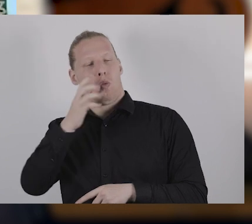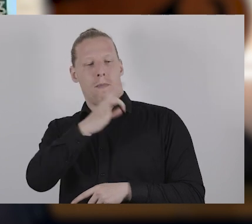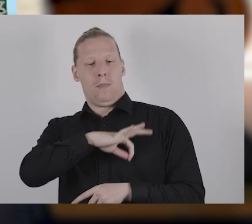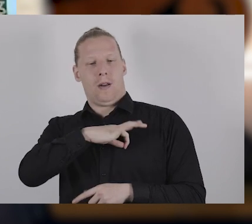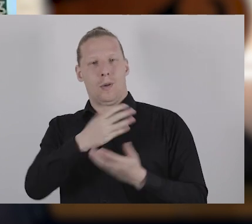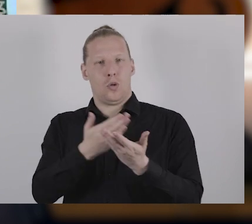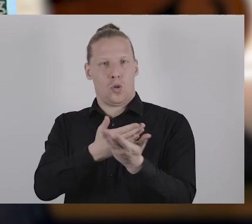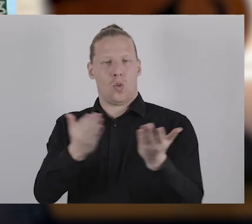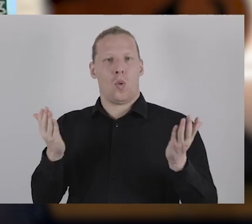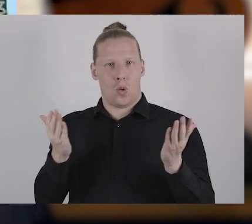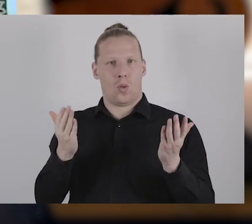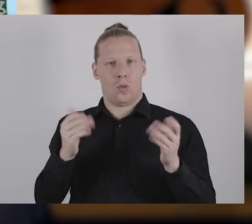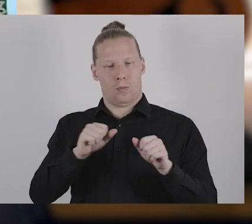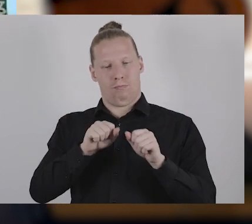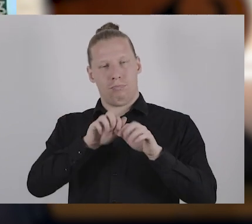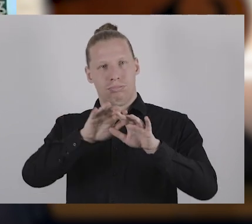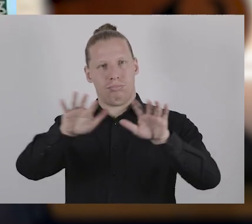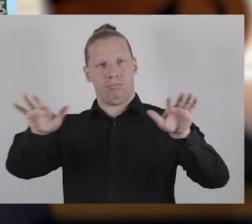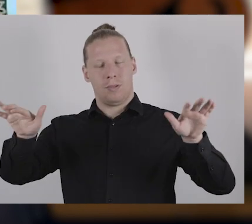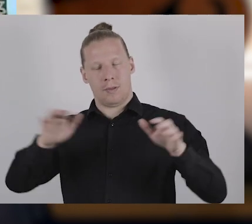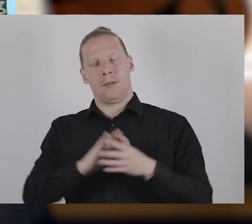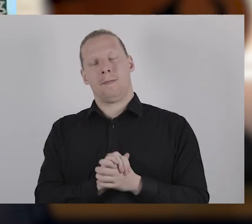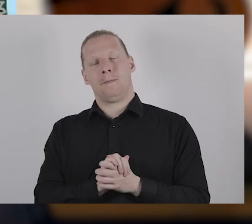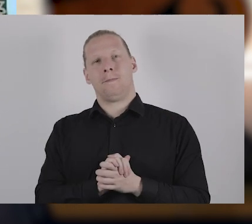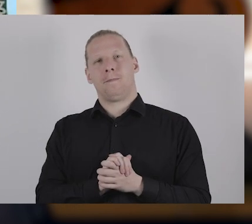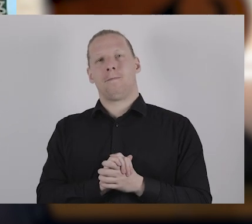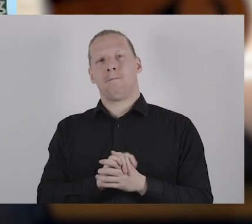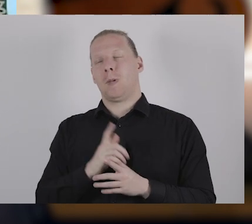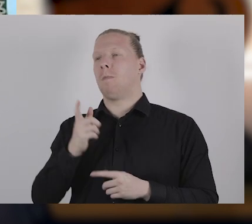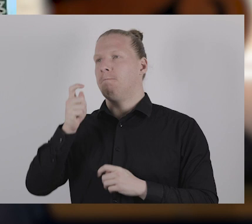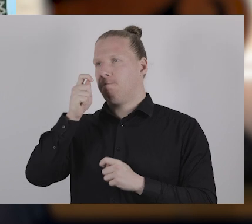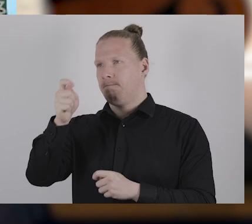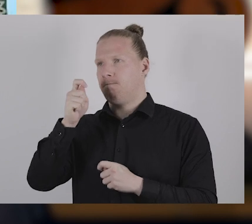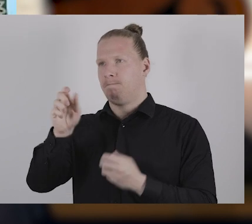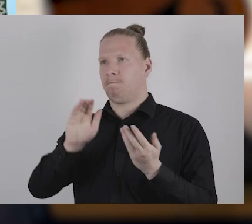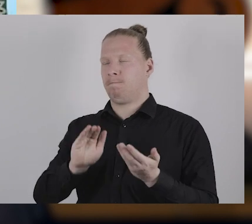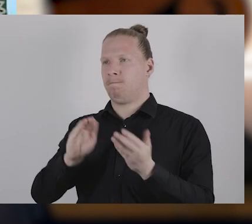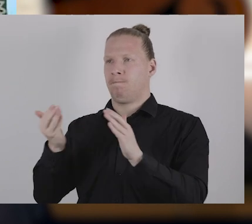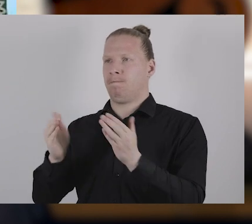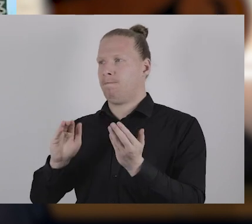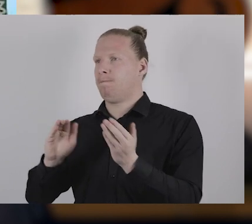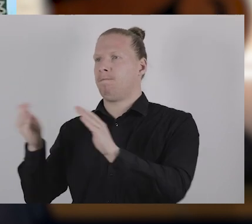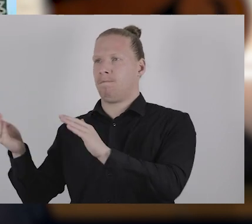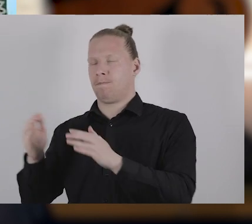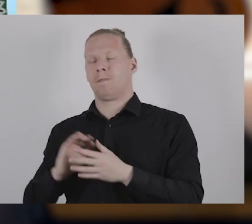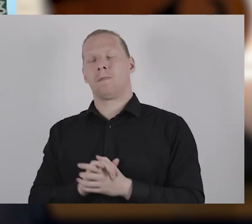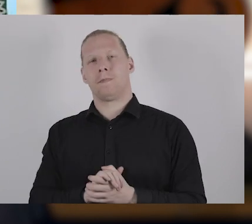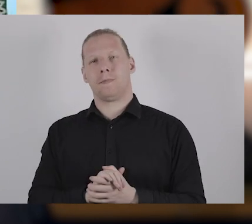will continue to benefit many future generations to come. IN TE REO MĀORI: To our rangatira Muriwai, rest in peace.